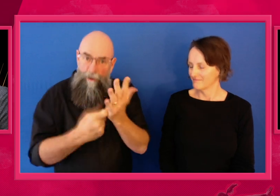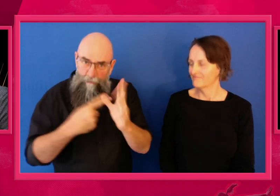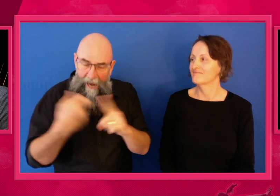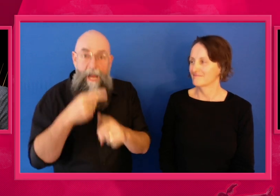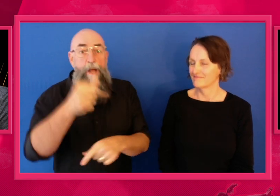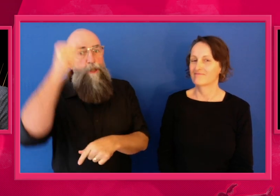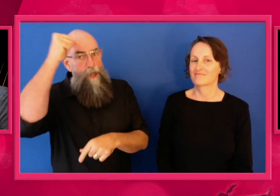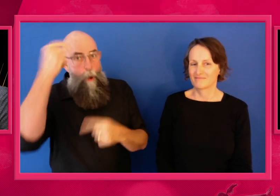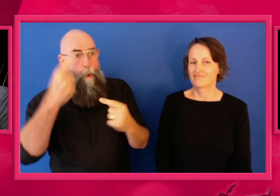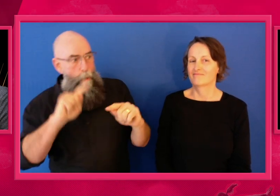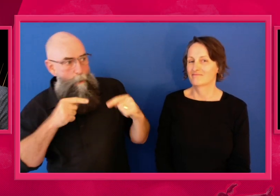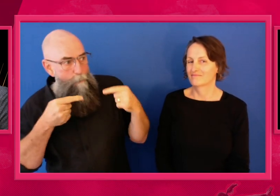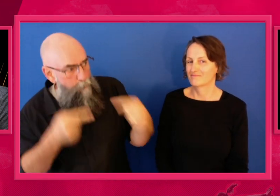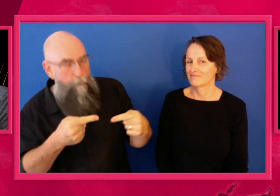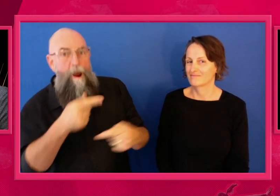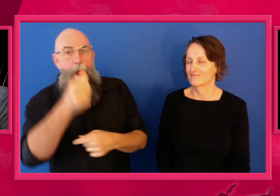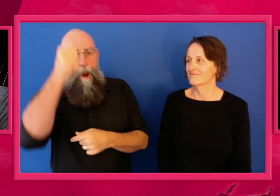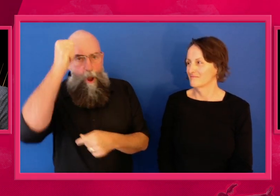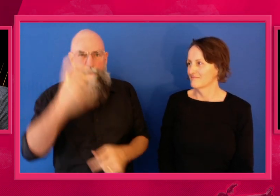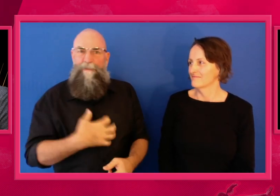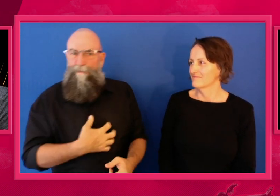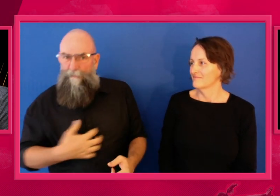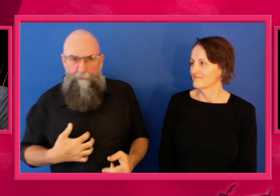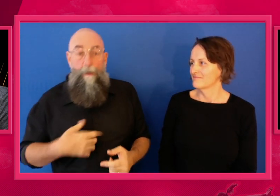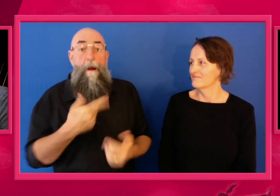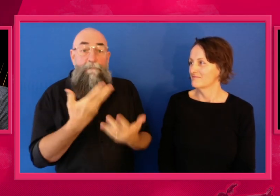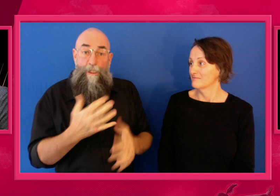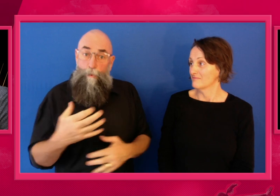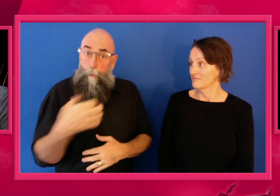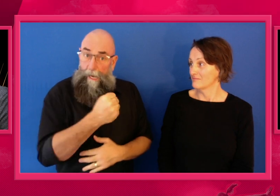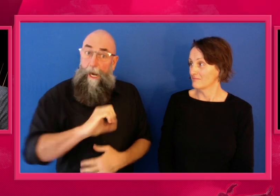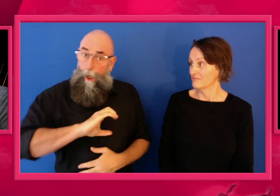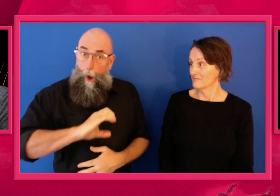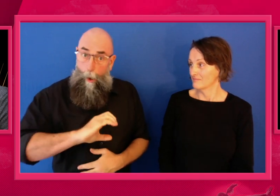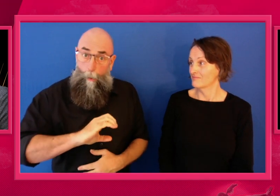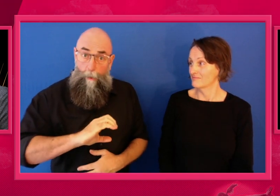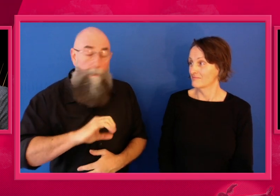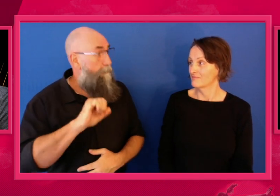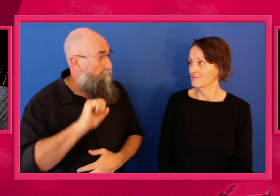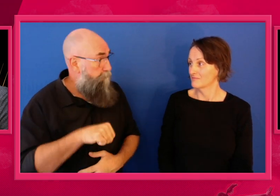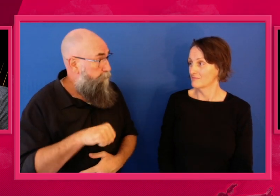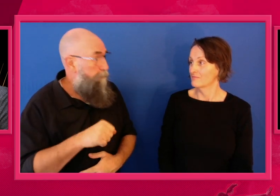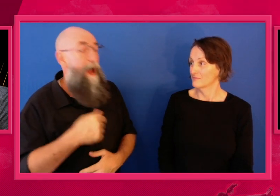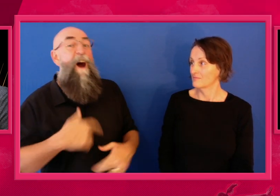to do. And now it's just, having already won a gold medal, now I think everything is cream from here.